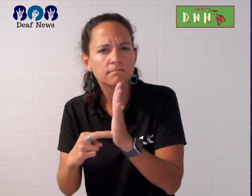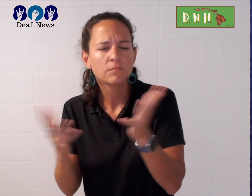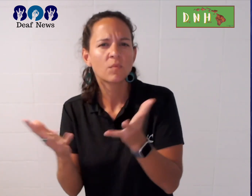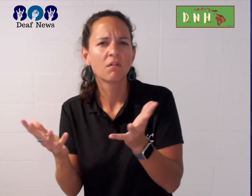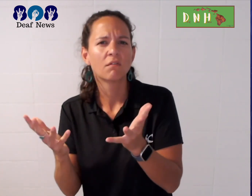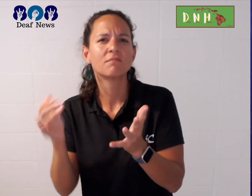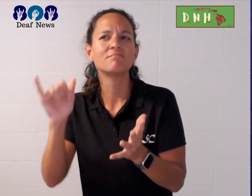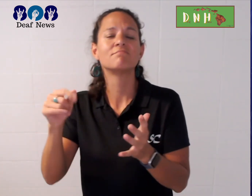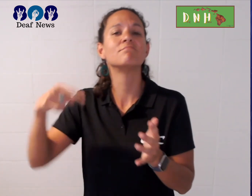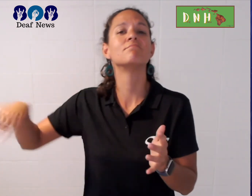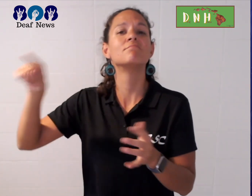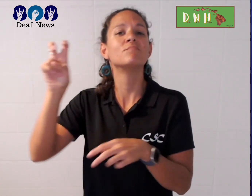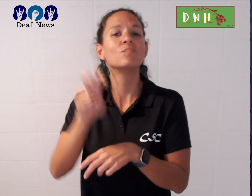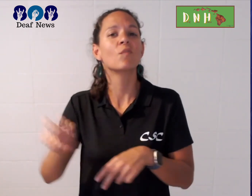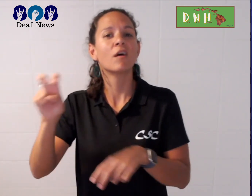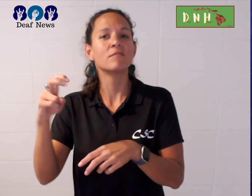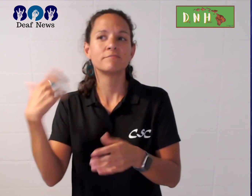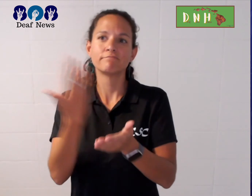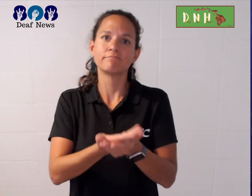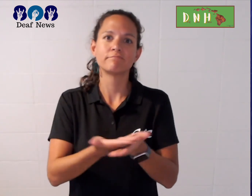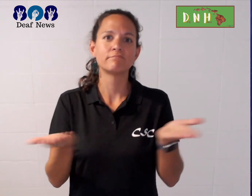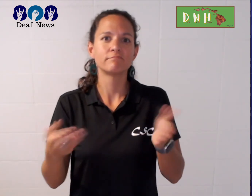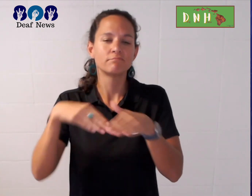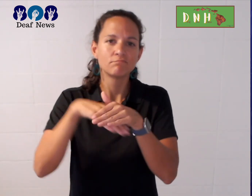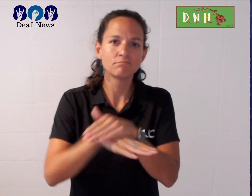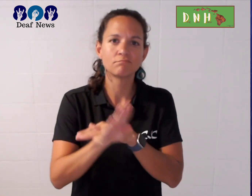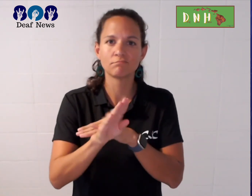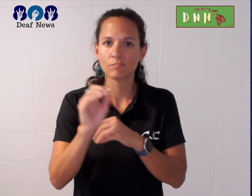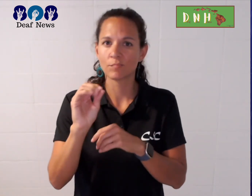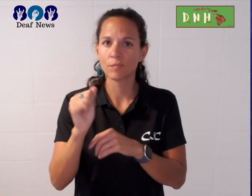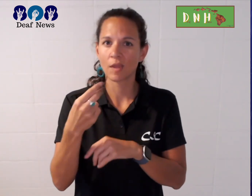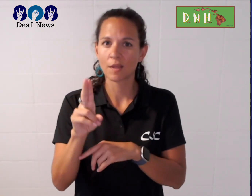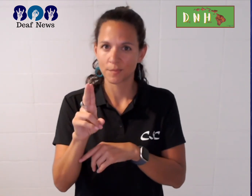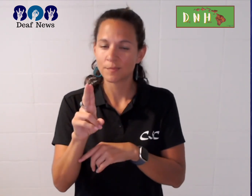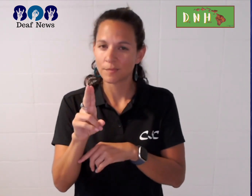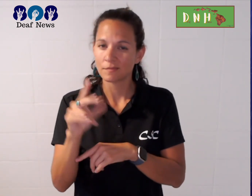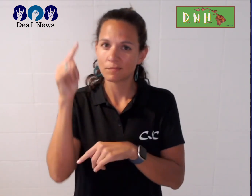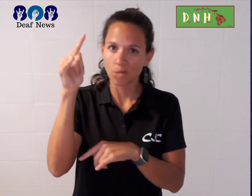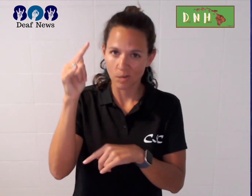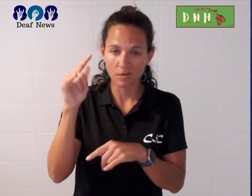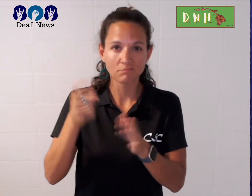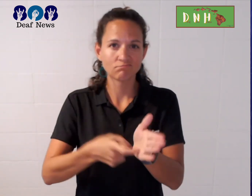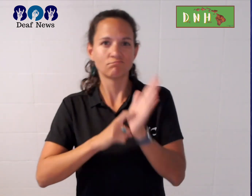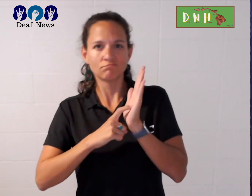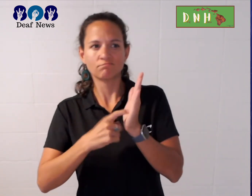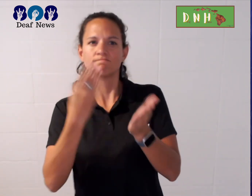That means those who travel under state travel restrictions upon arrival, must show proof